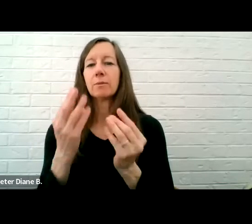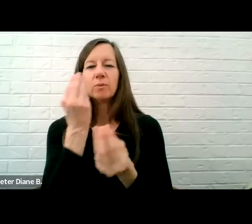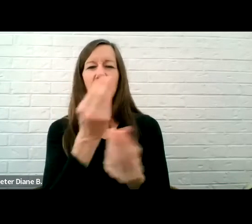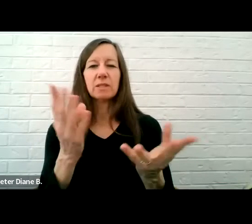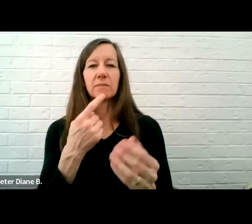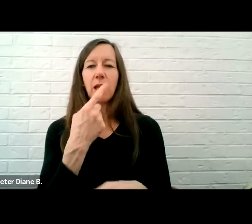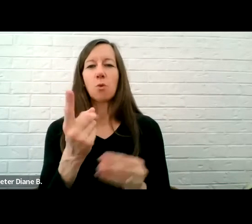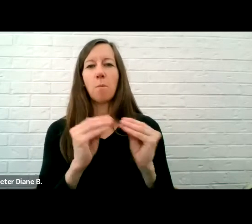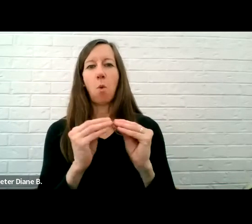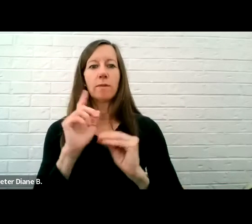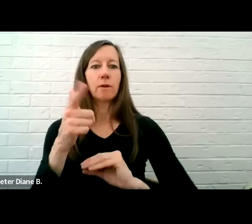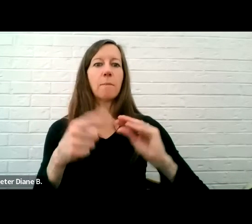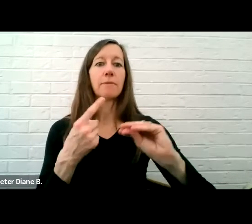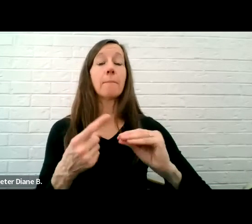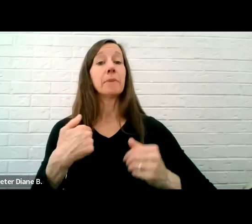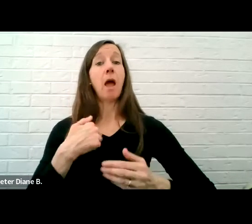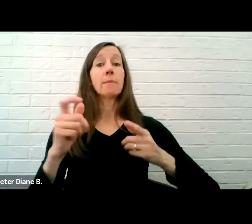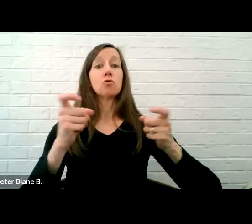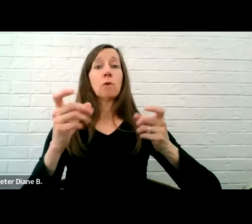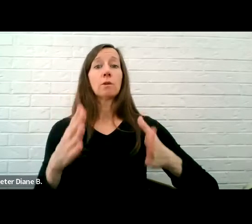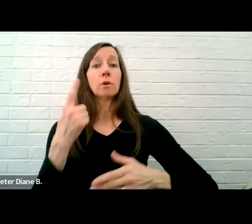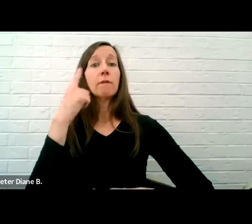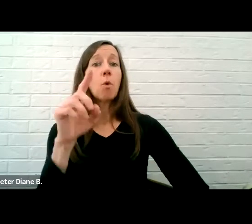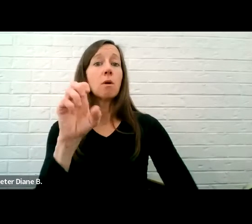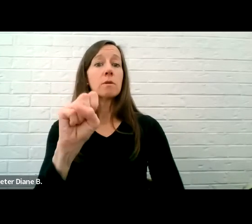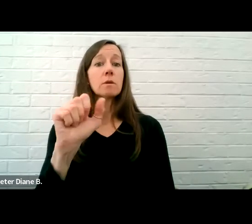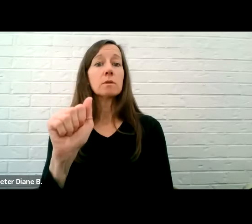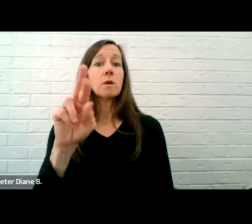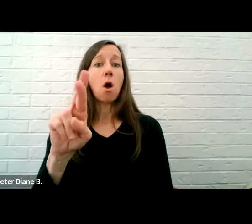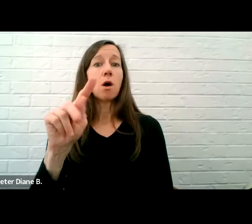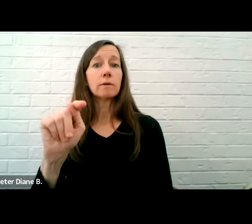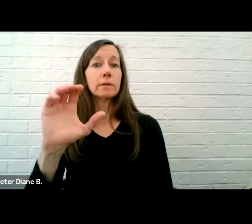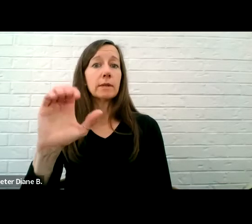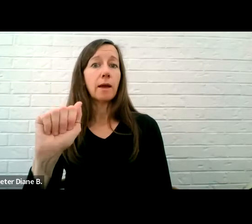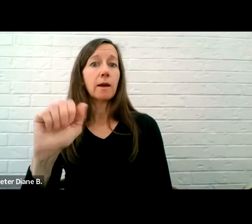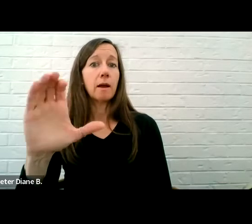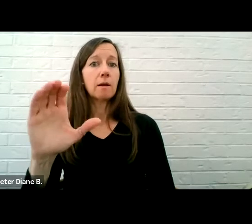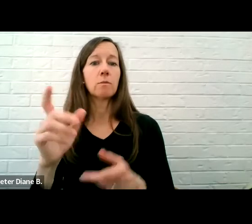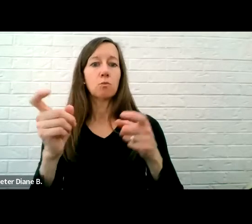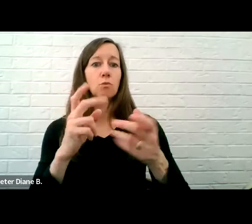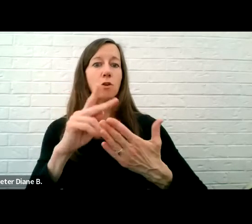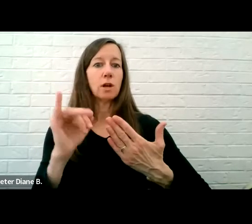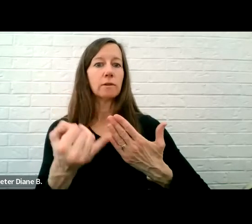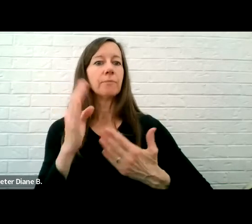the project, I'm gonna talk about the Salt actocacy path to a dream.